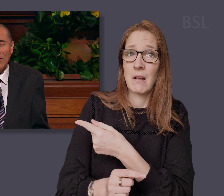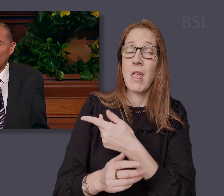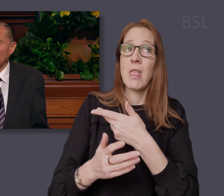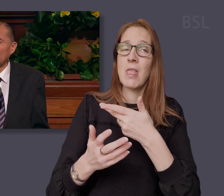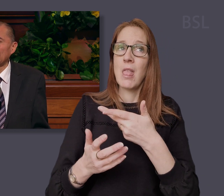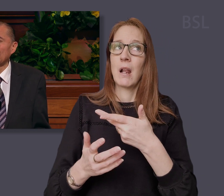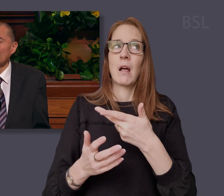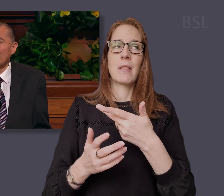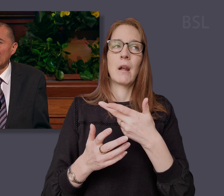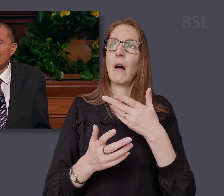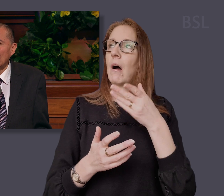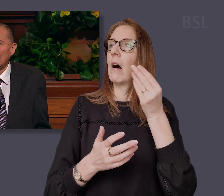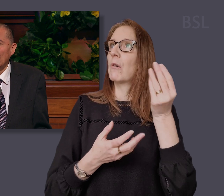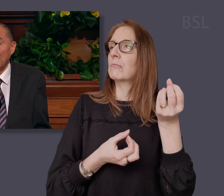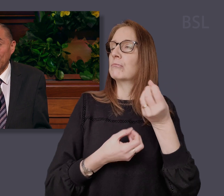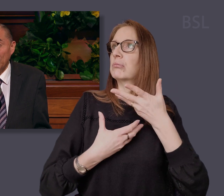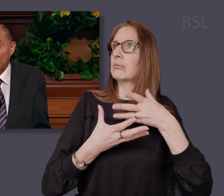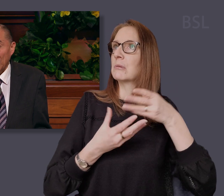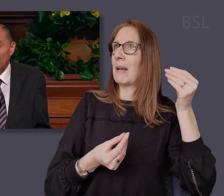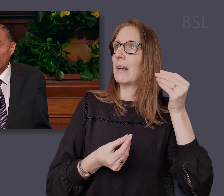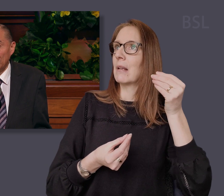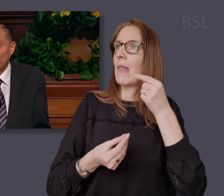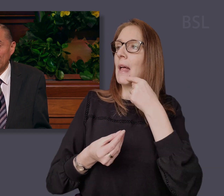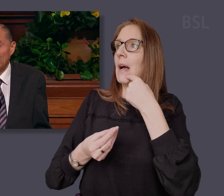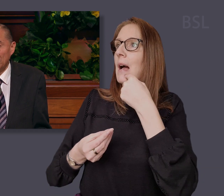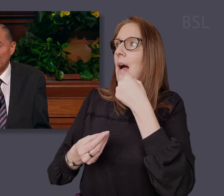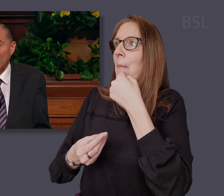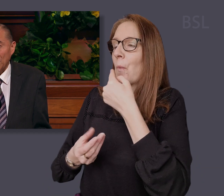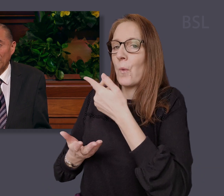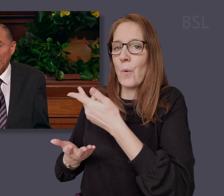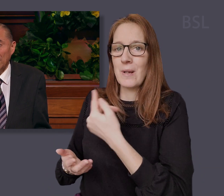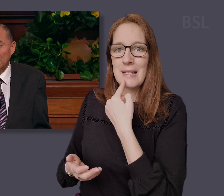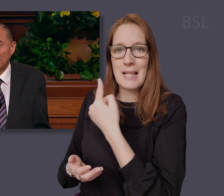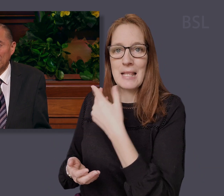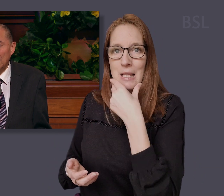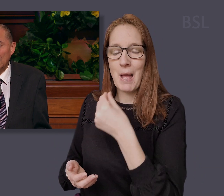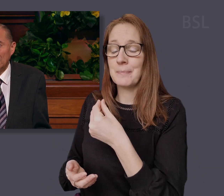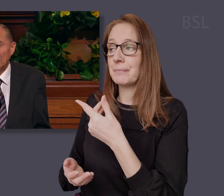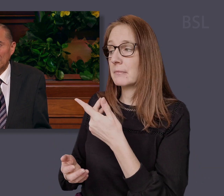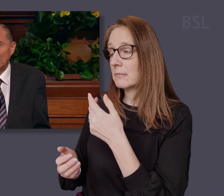Suddenly, I heard myself saying,